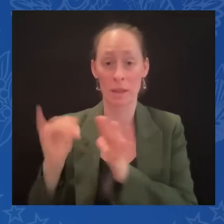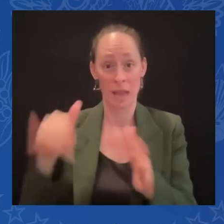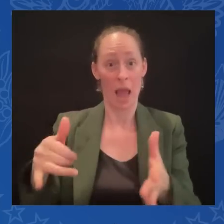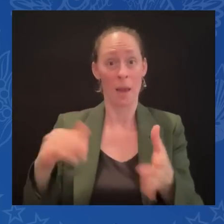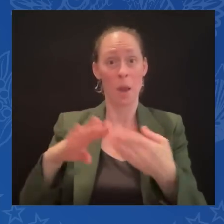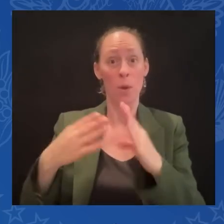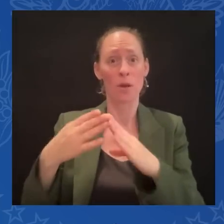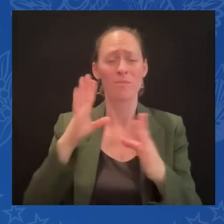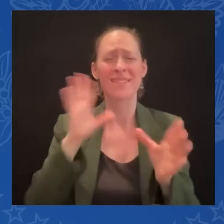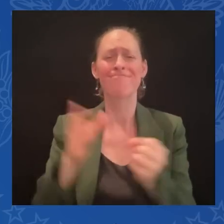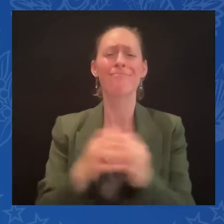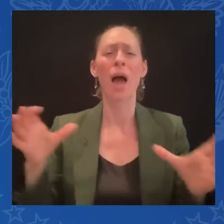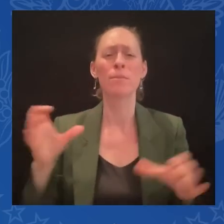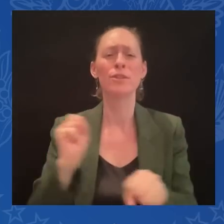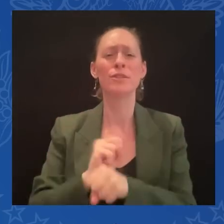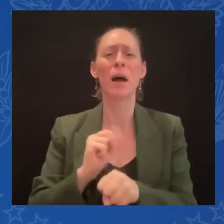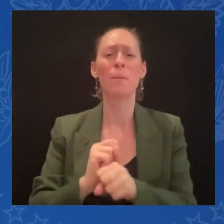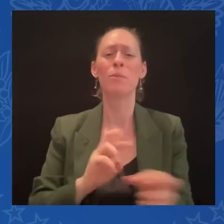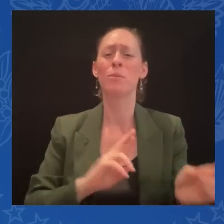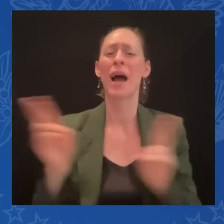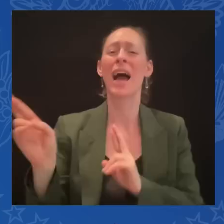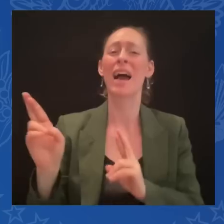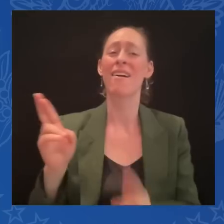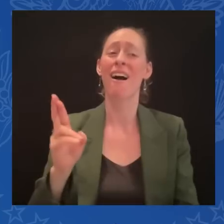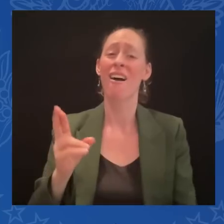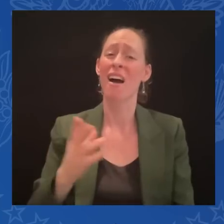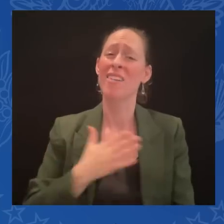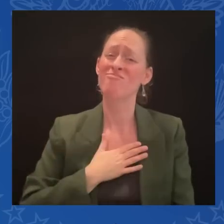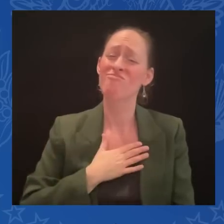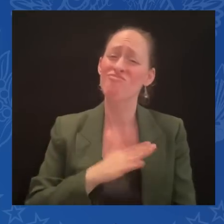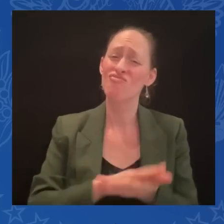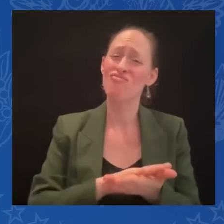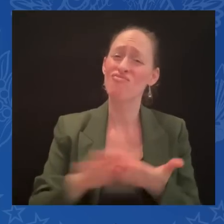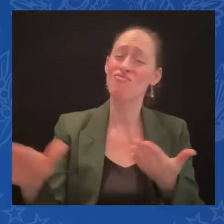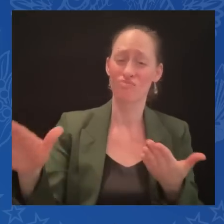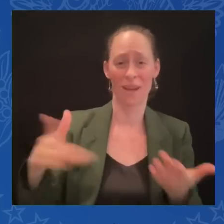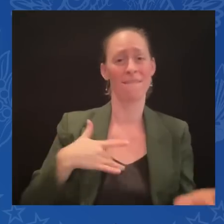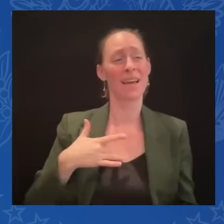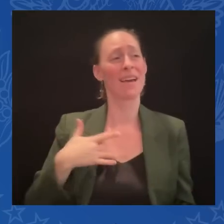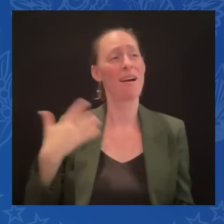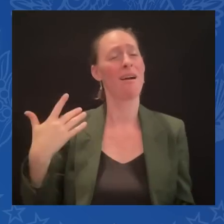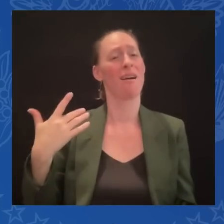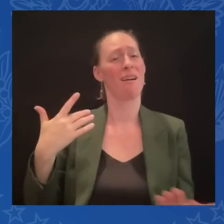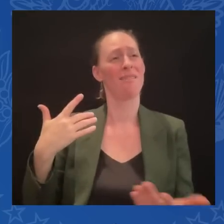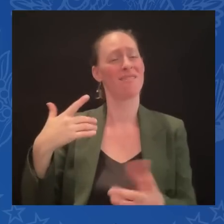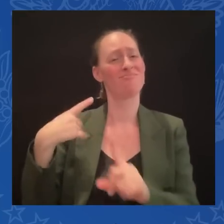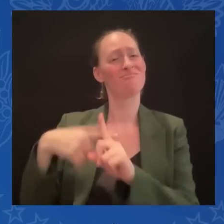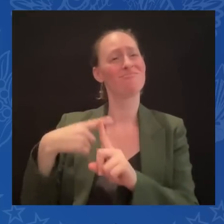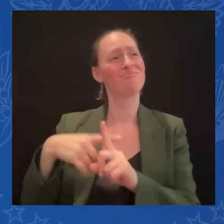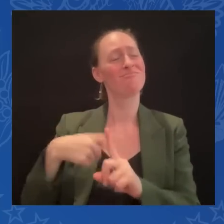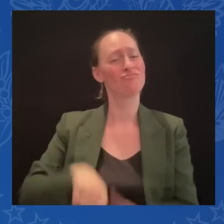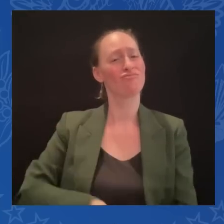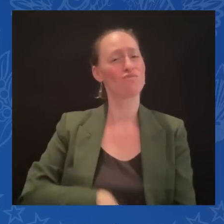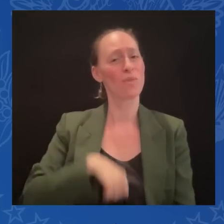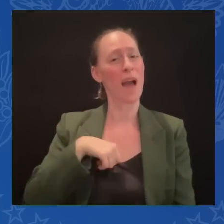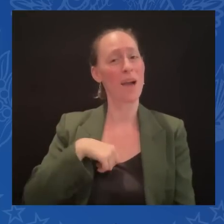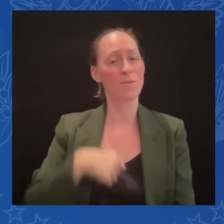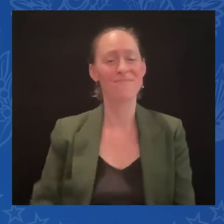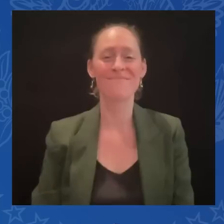like the -- like -- it's going to be taking -- being made in Redwood Minerals -- excuse me -- Redwood Materials near Charleston,